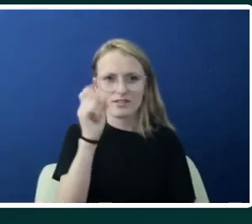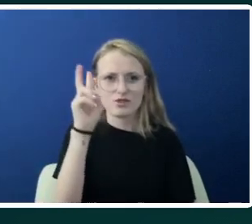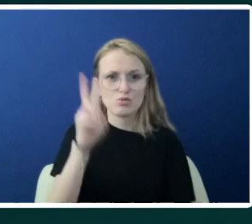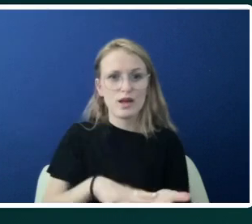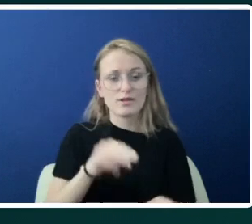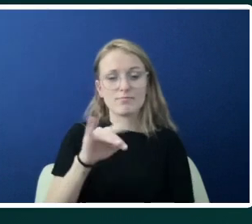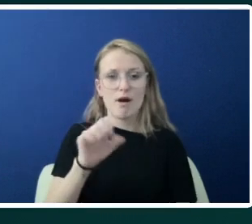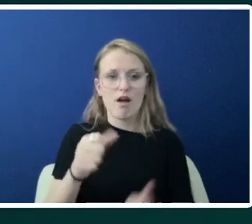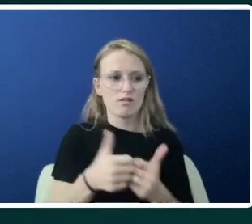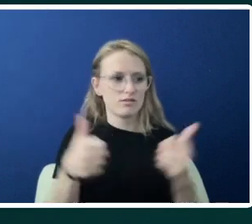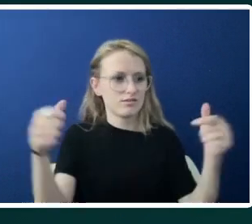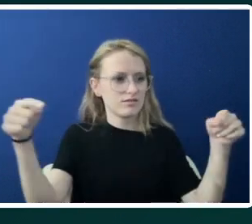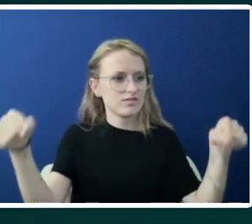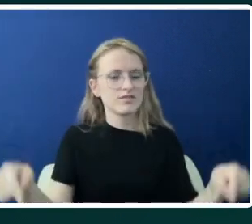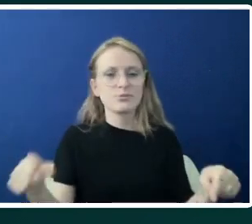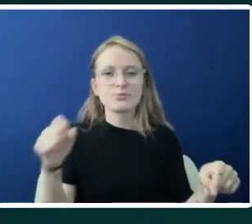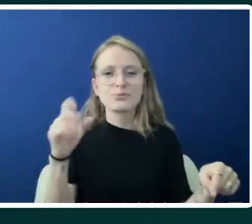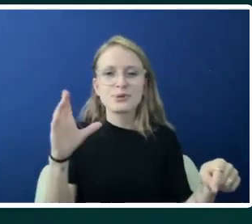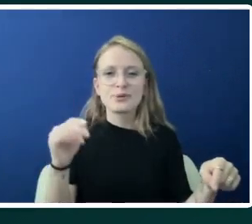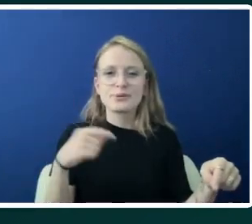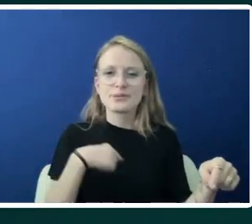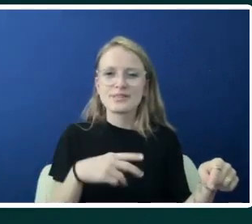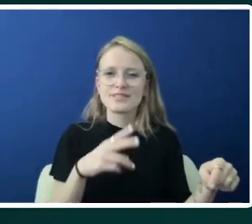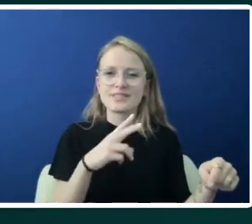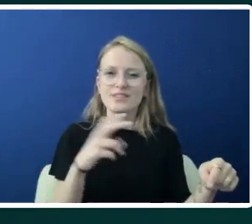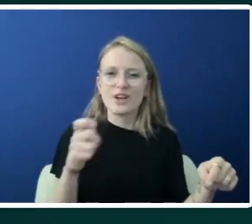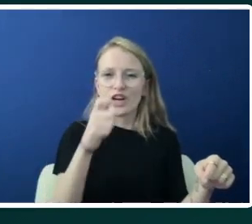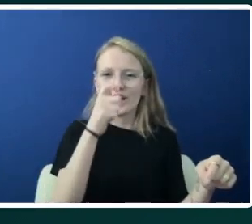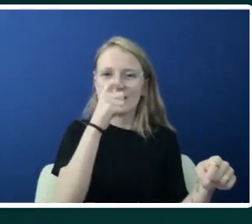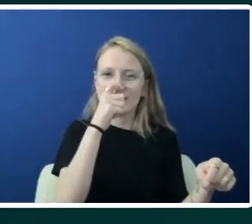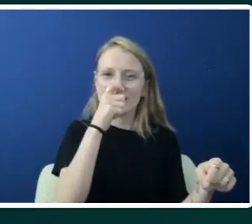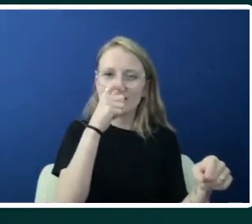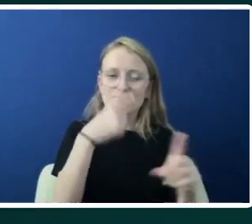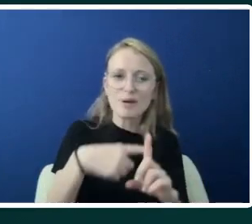And so, you know, it was a very positive interaction,